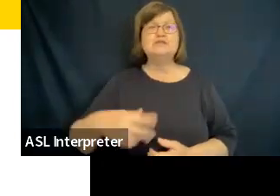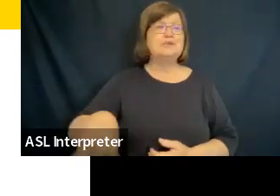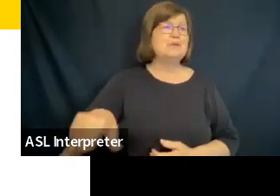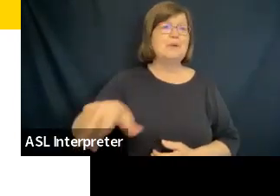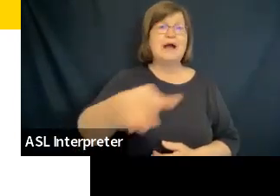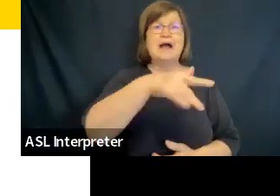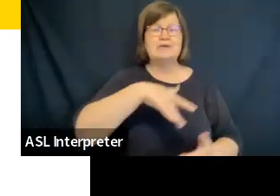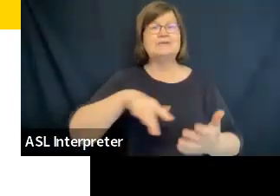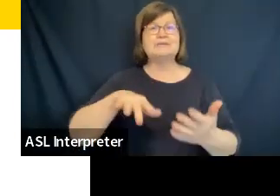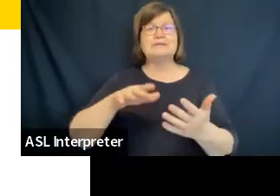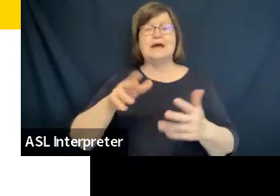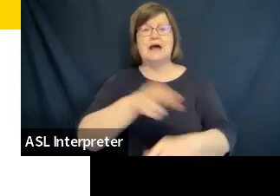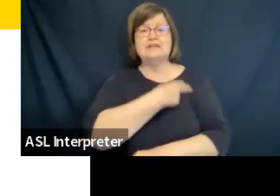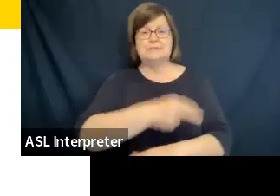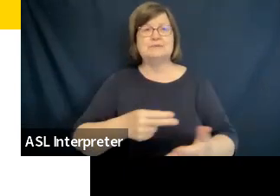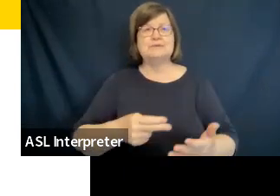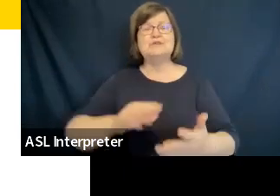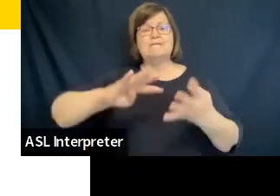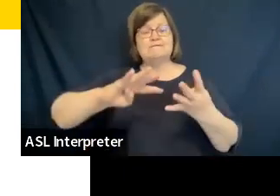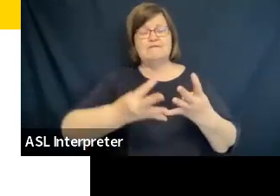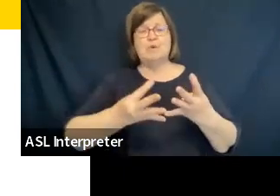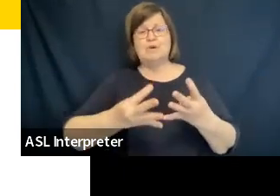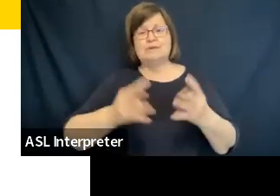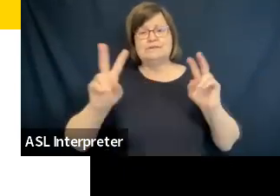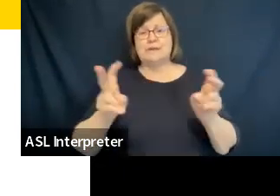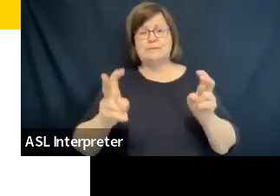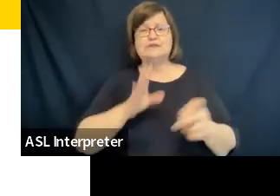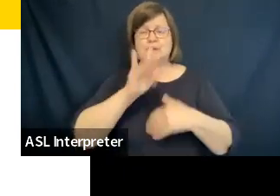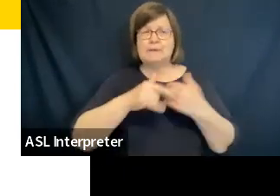was the fourth topic where we asked about participants experiences with transportation